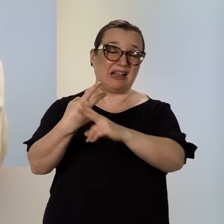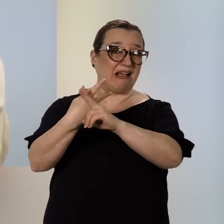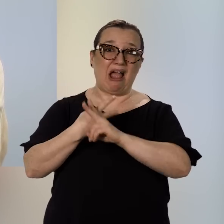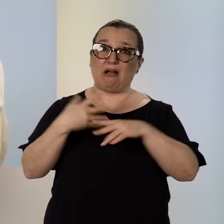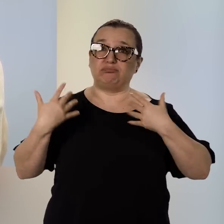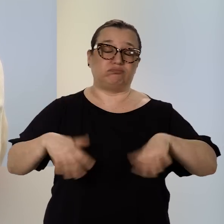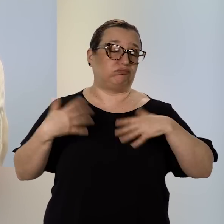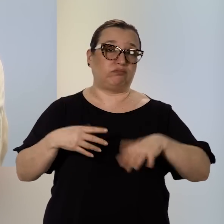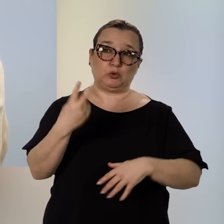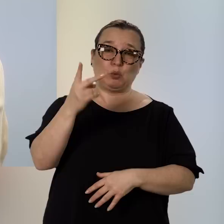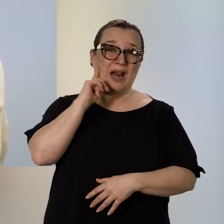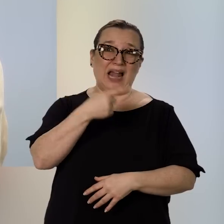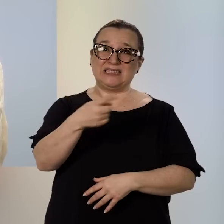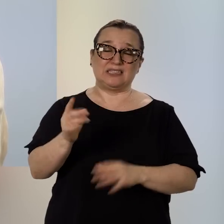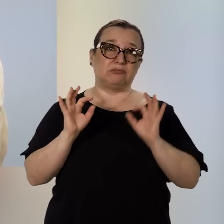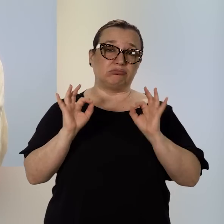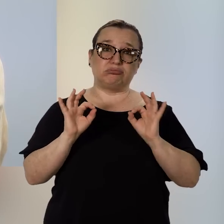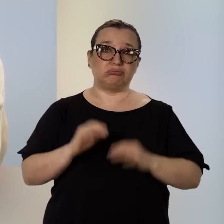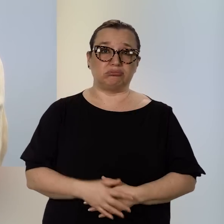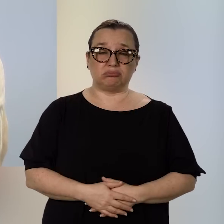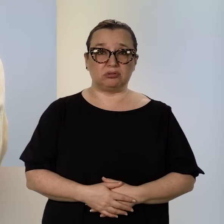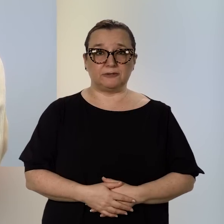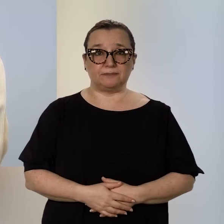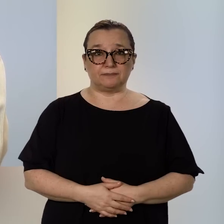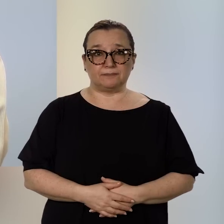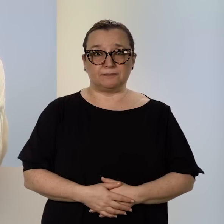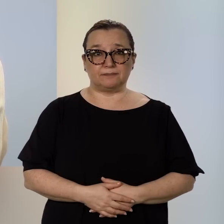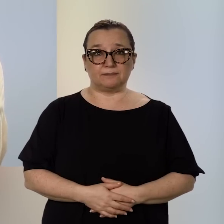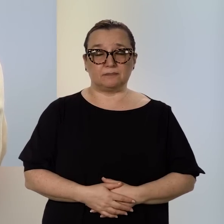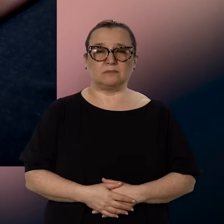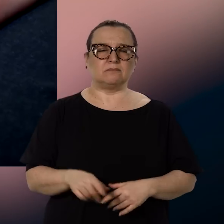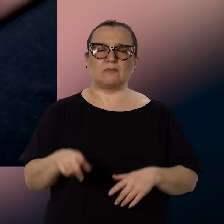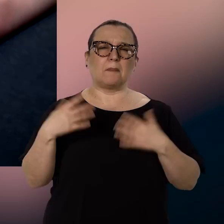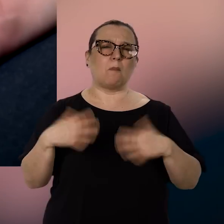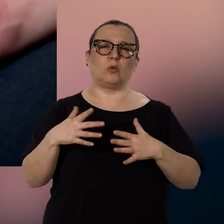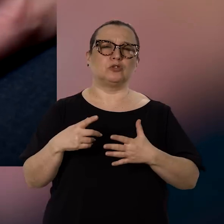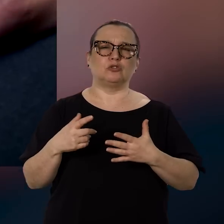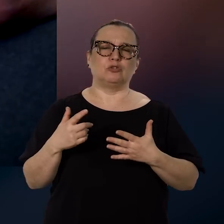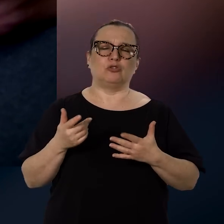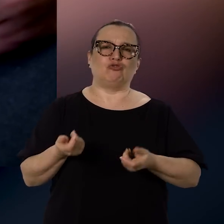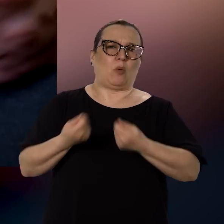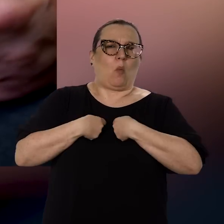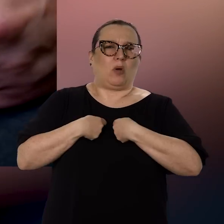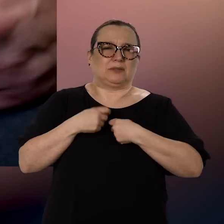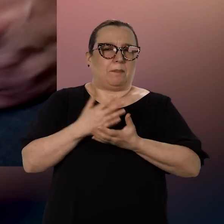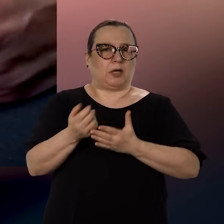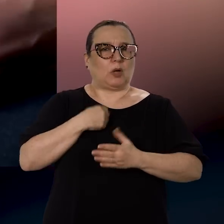them up and I'm normally in the hospital within one hour. And I couldn't ask for anything better than